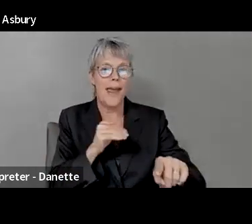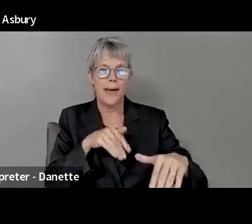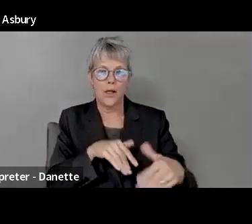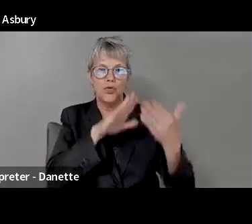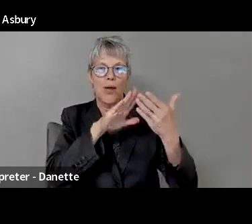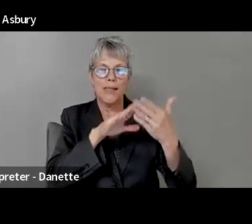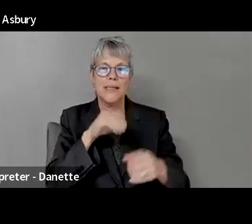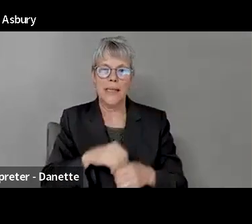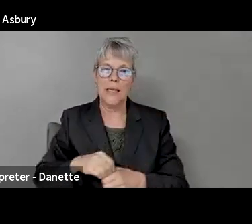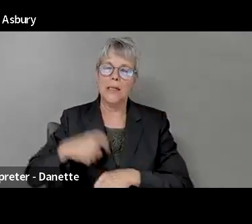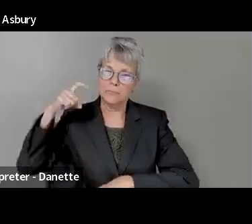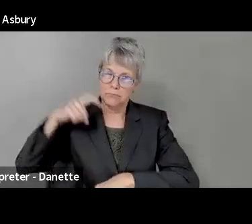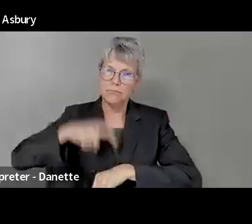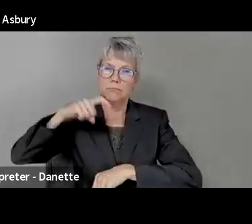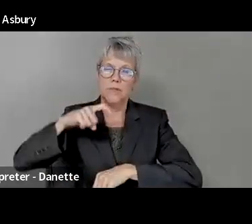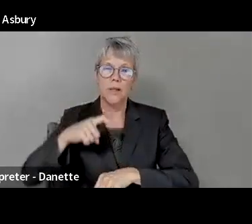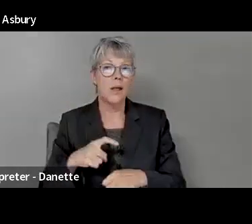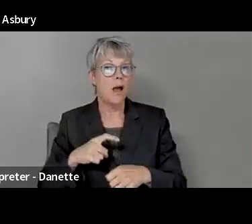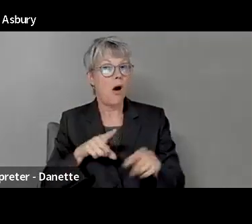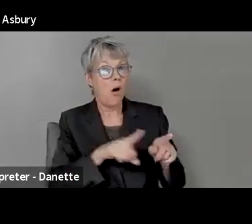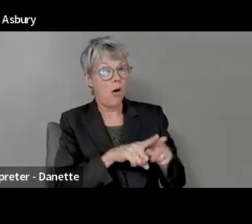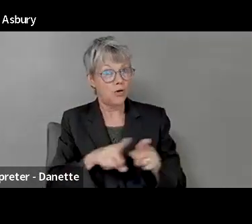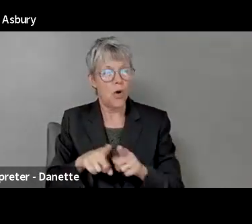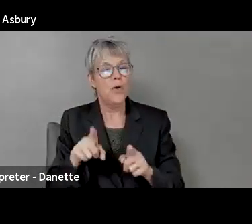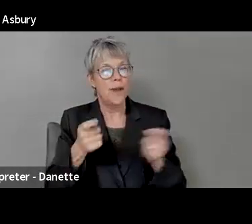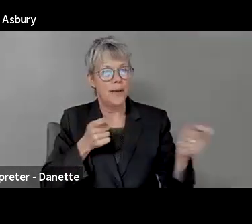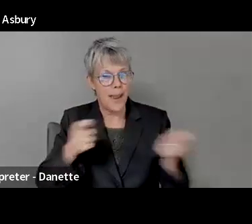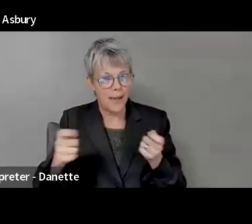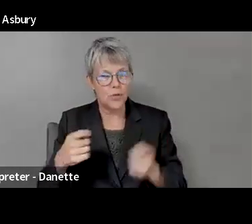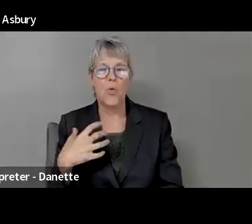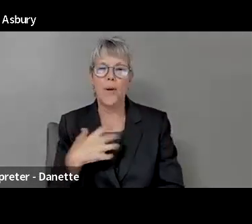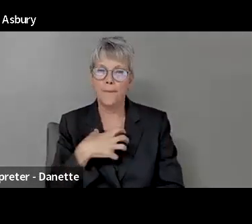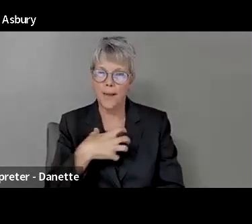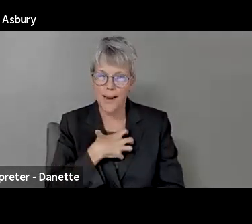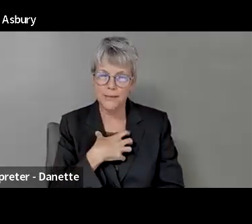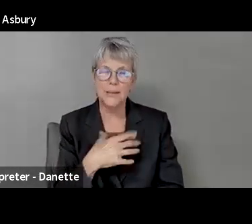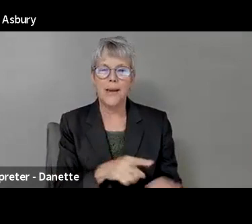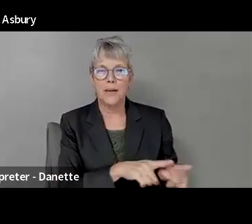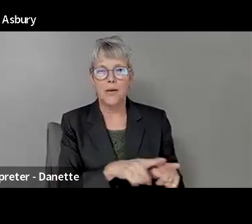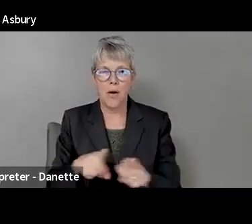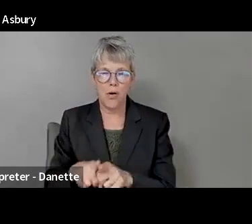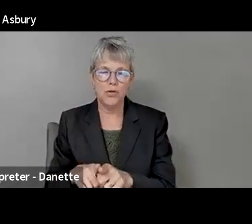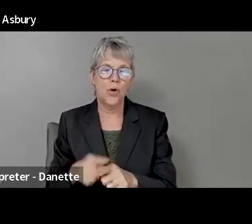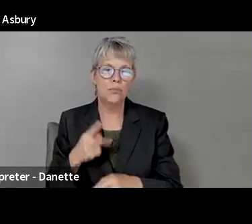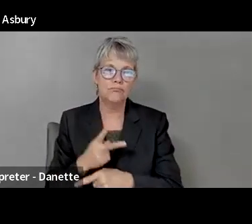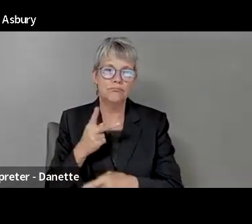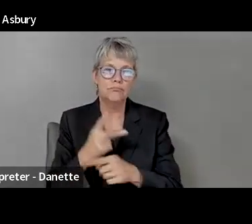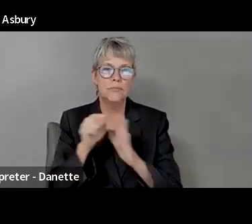Jennifer Meade (she/her): then that last, but not least. They also hand the complaints and manage the State-funded appeals process.